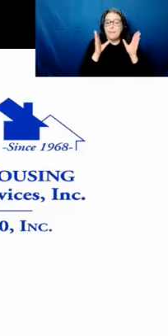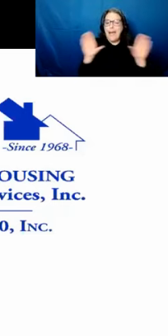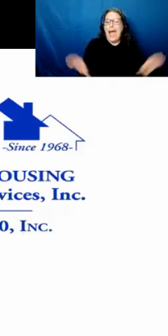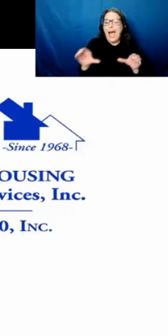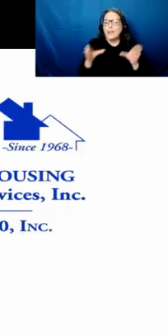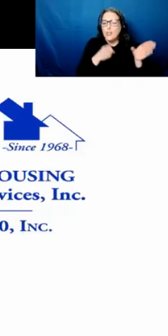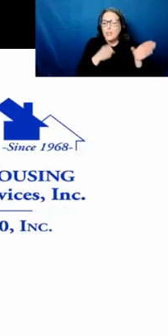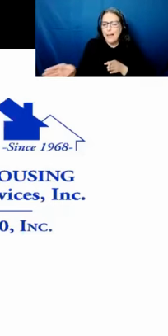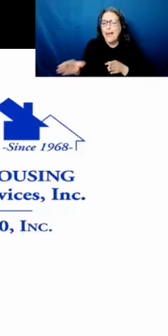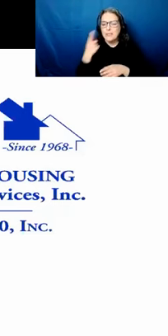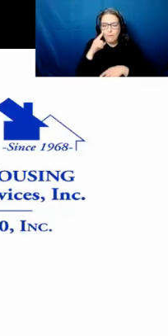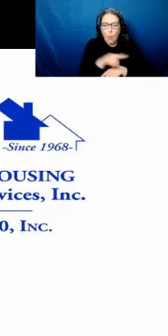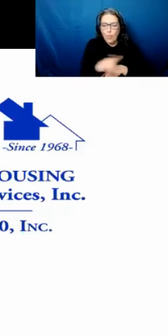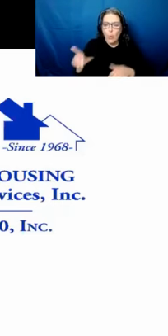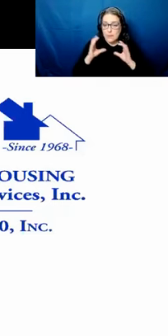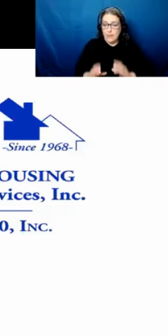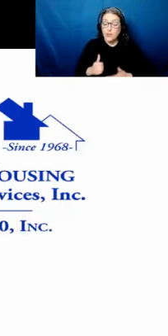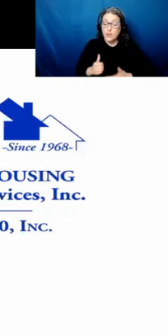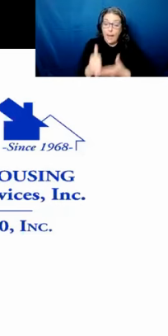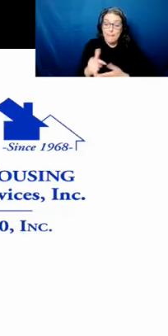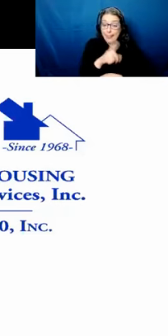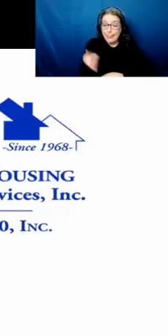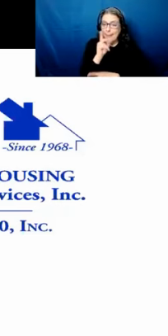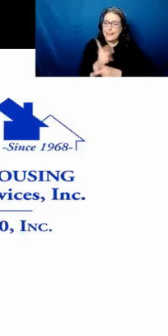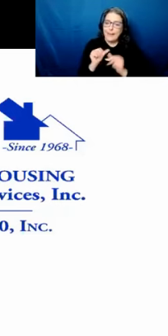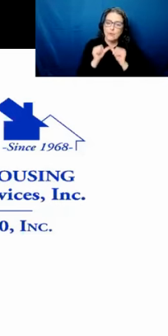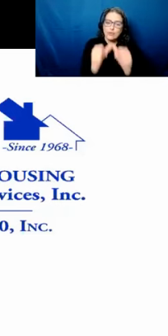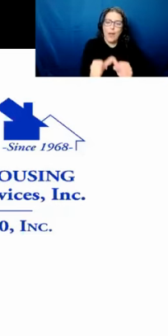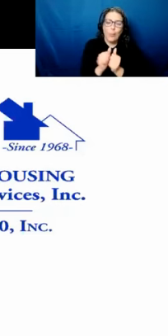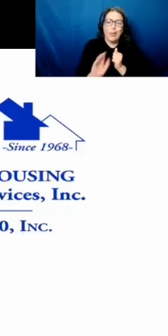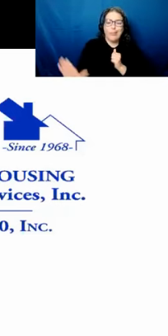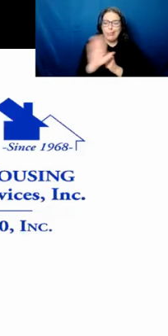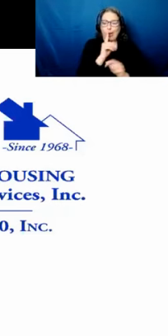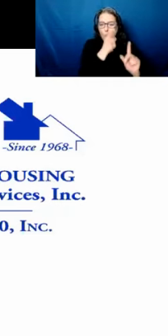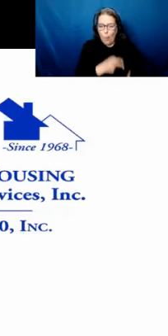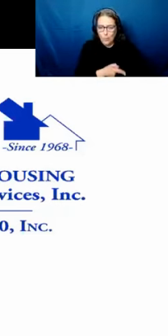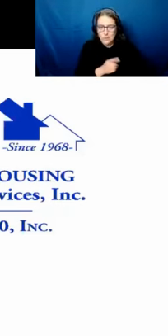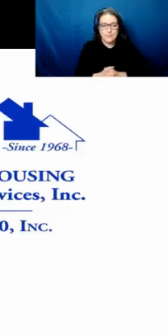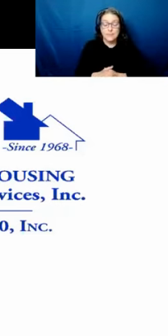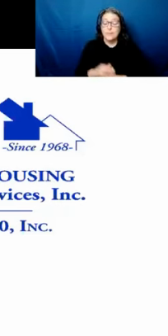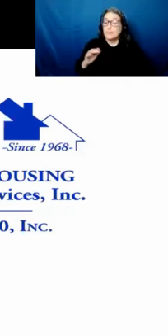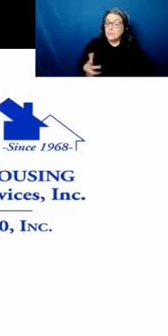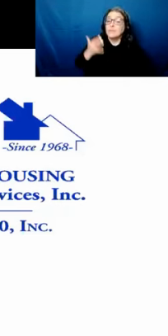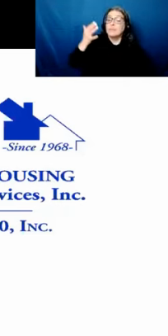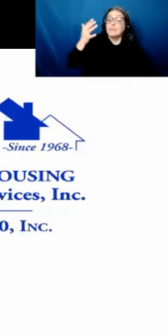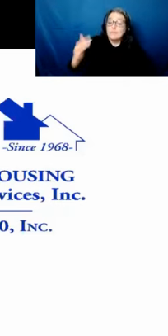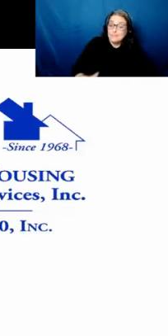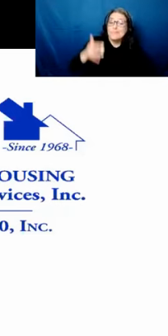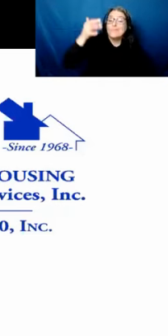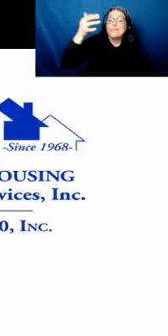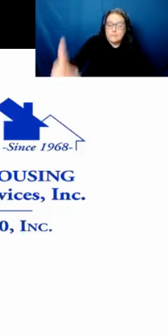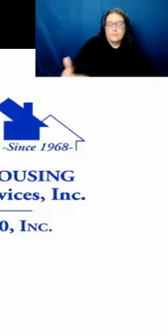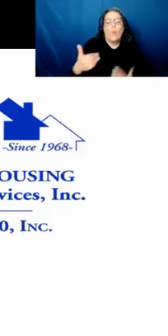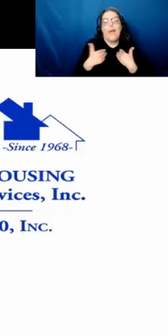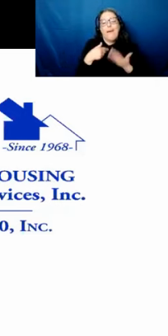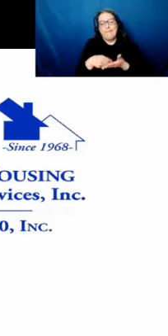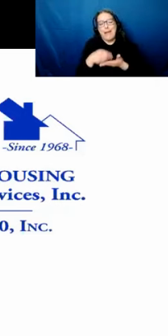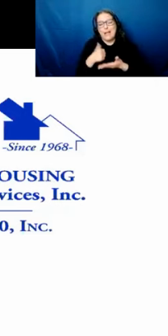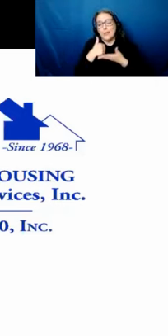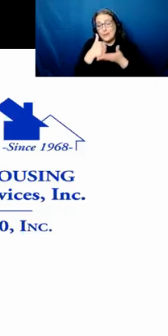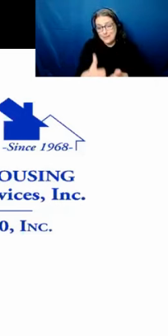MS. McFADDEN: I'm the program direct a program -- also known as FAS.